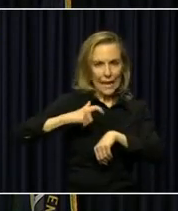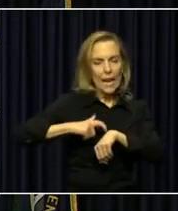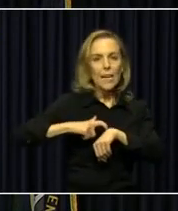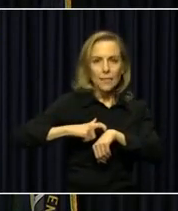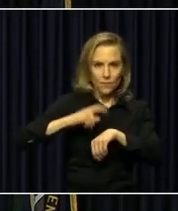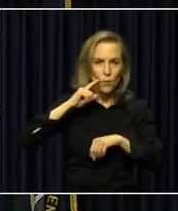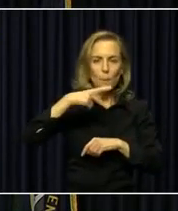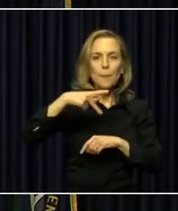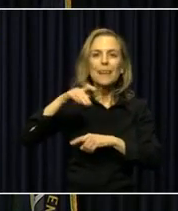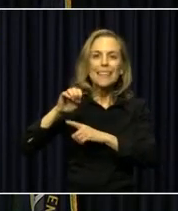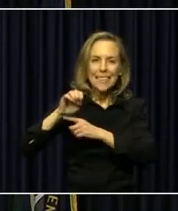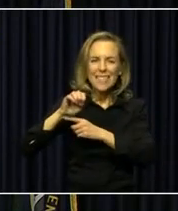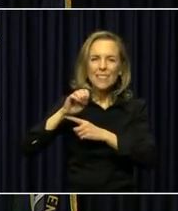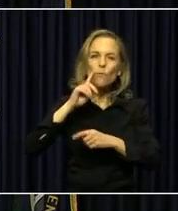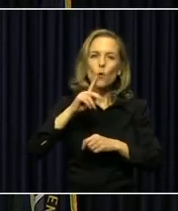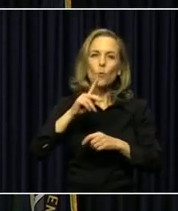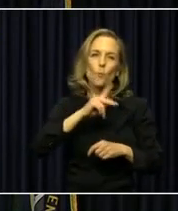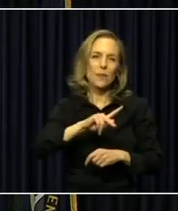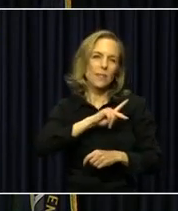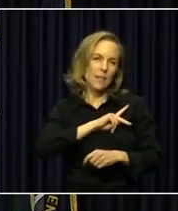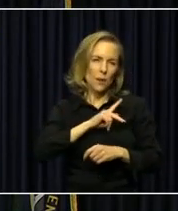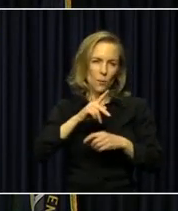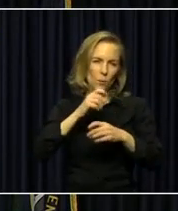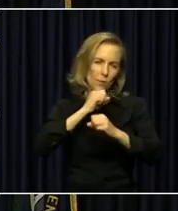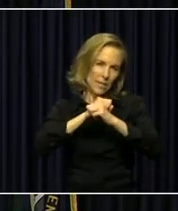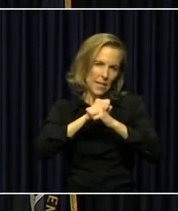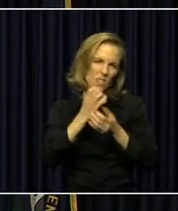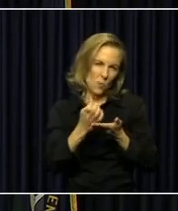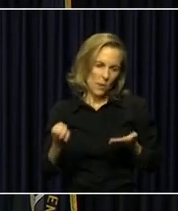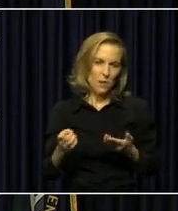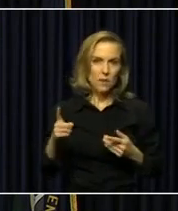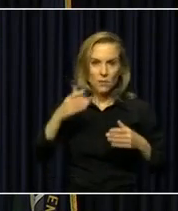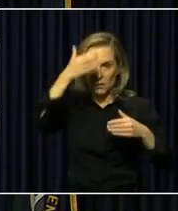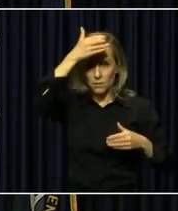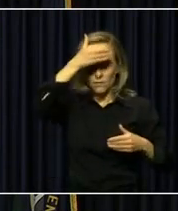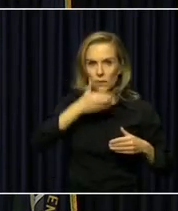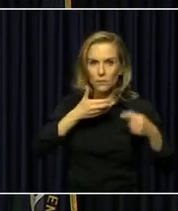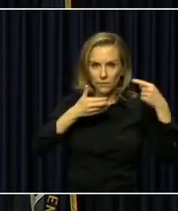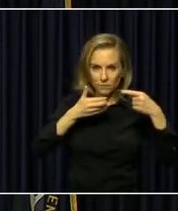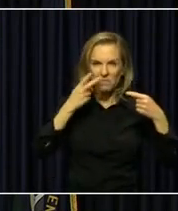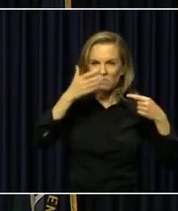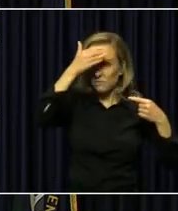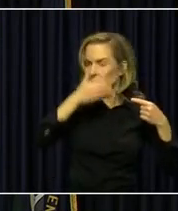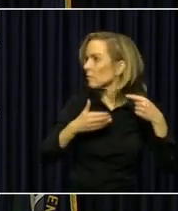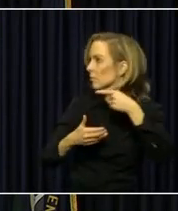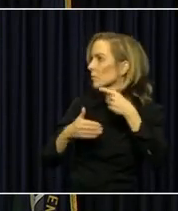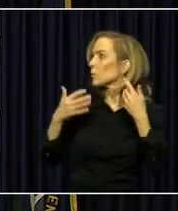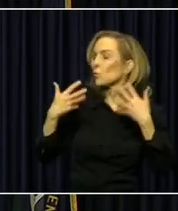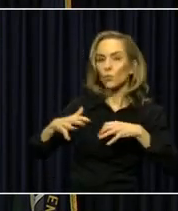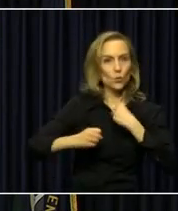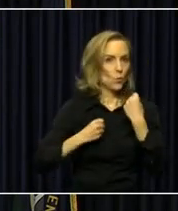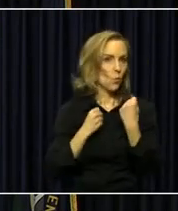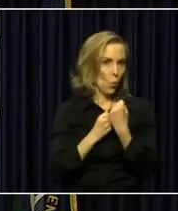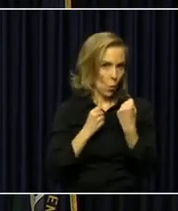PROTECTING THOSE GRANDPARENTS AND WE NOW HAVE A 12-YEAR-OLD --